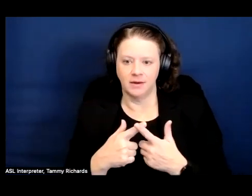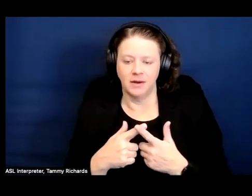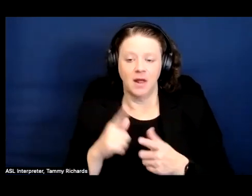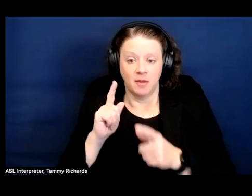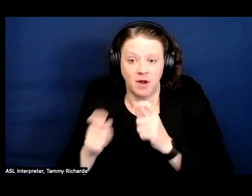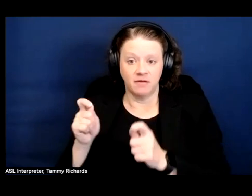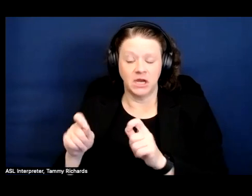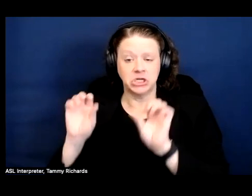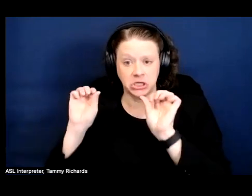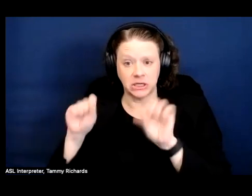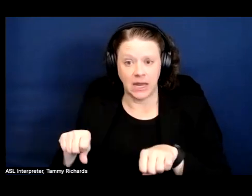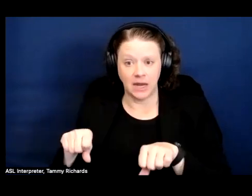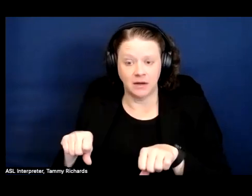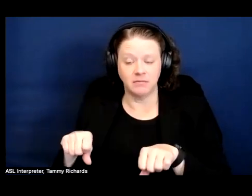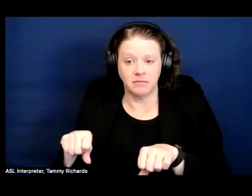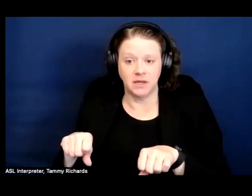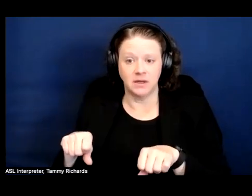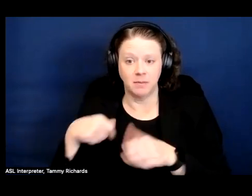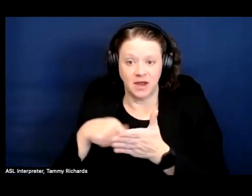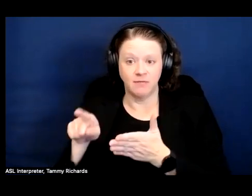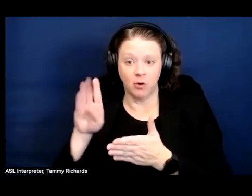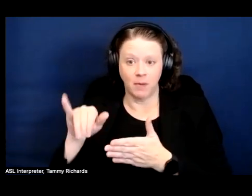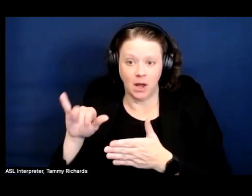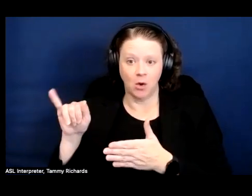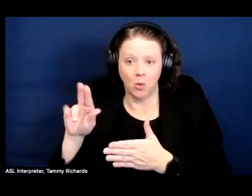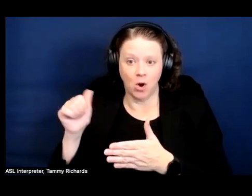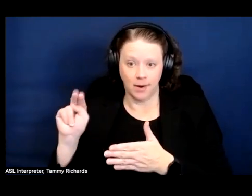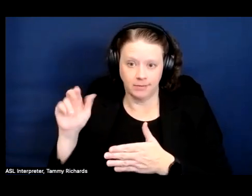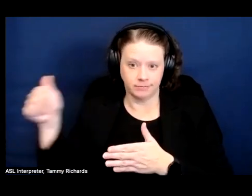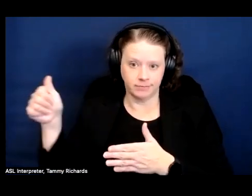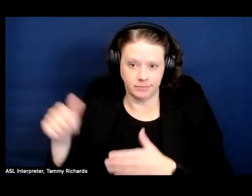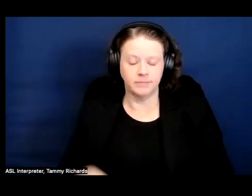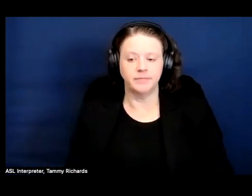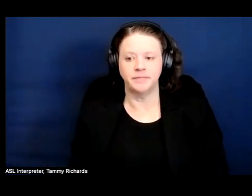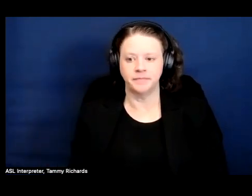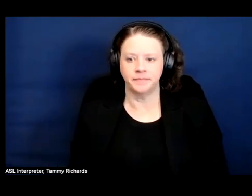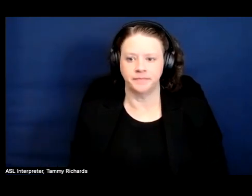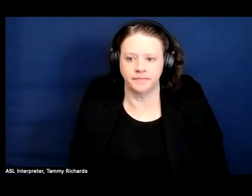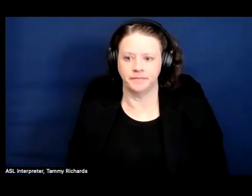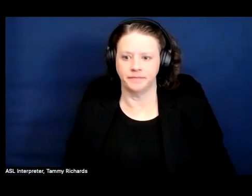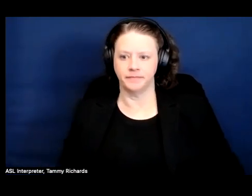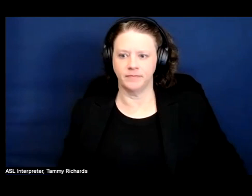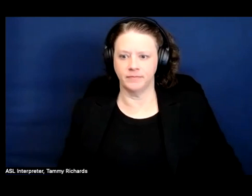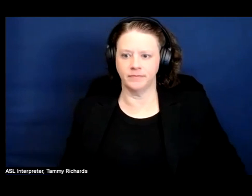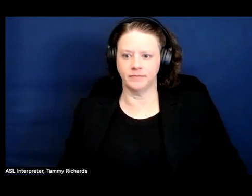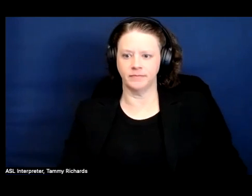So even though, like I said, those vouchers are meant to be used out in the private market, wherever you want,